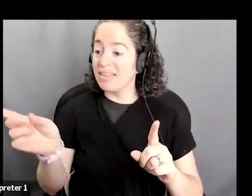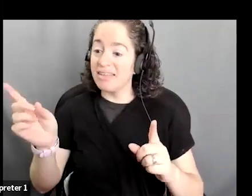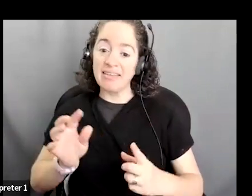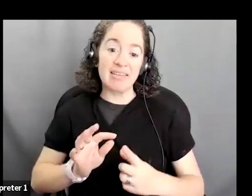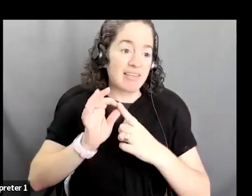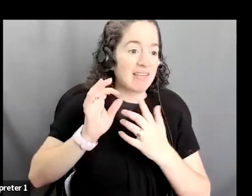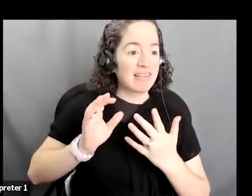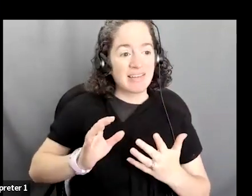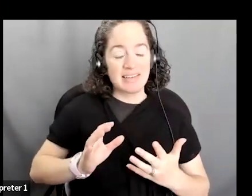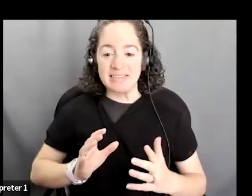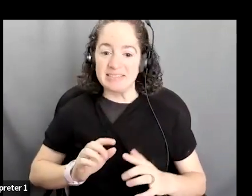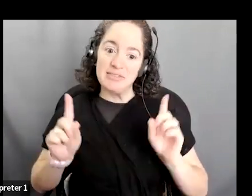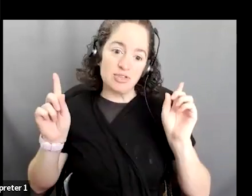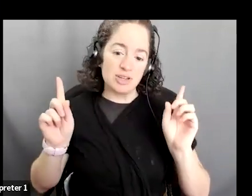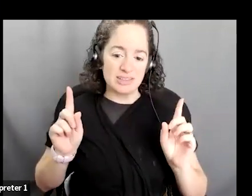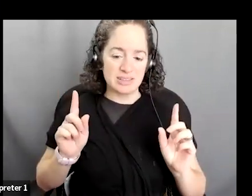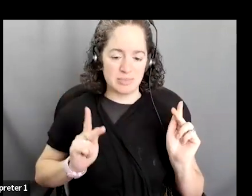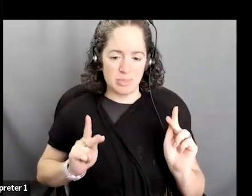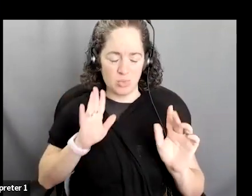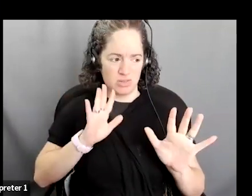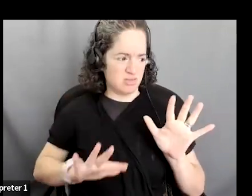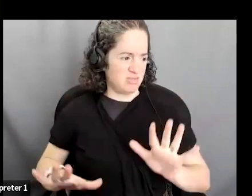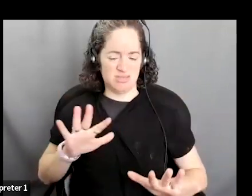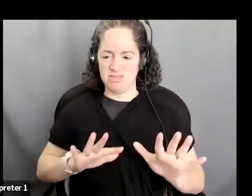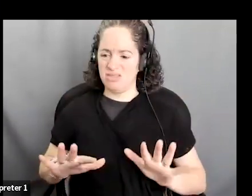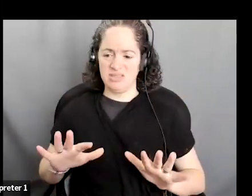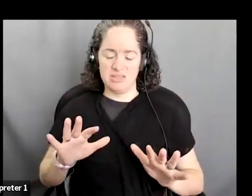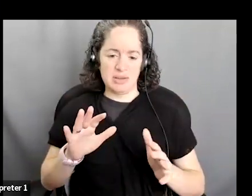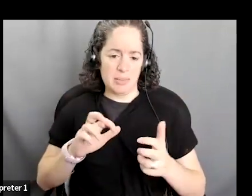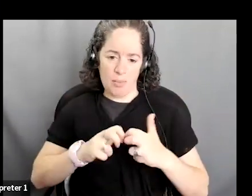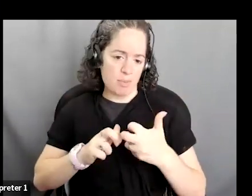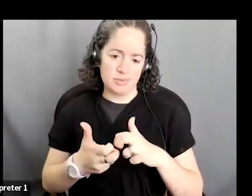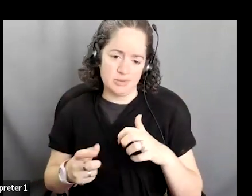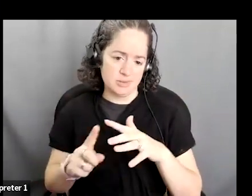context of things they've dealt with, they tend to have more problems.